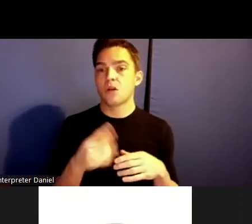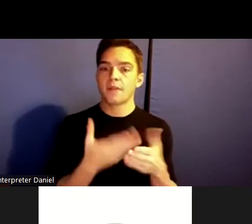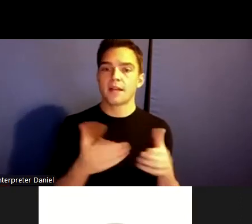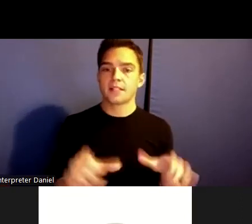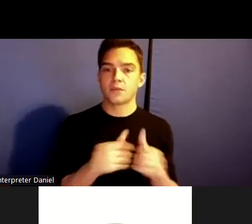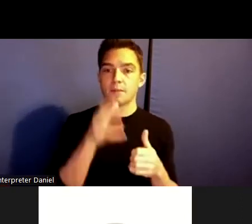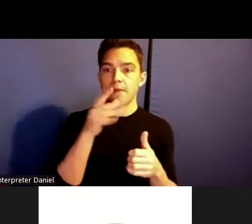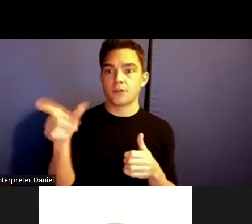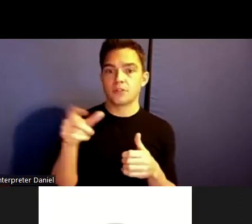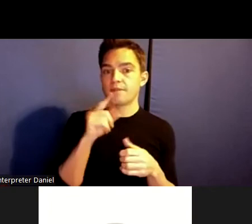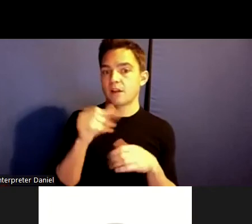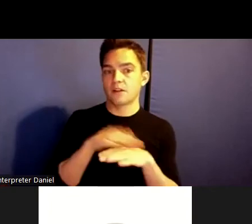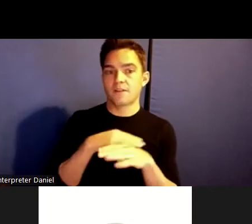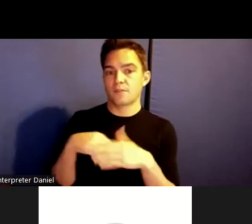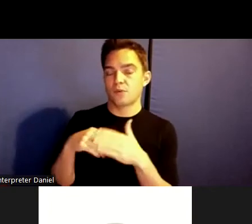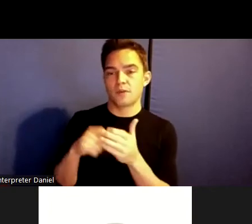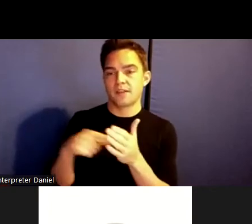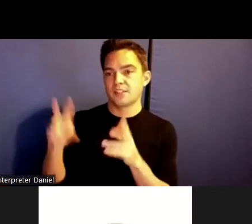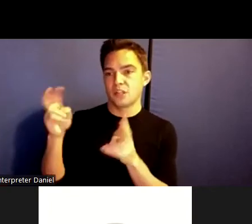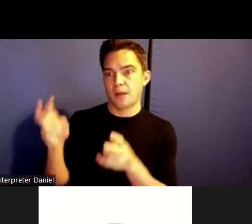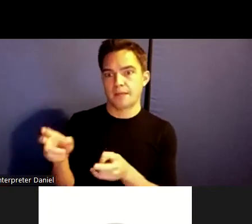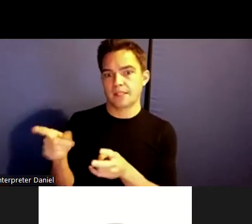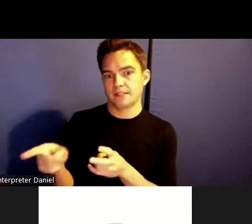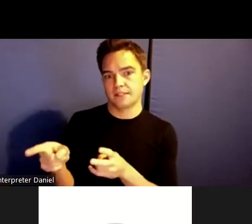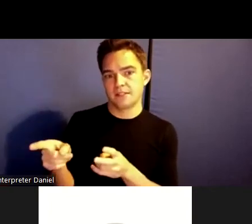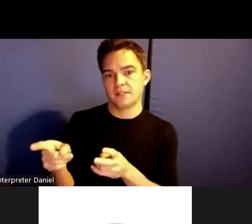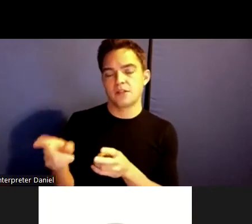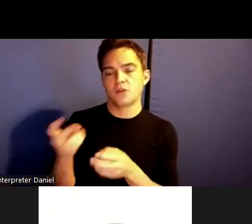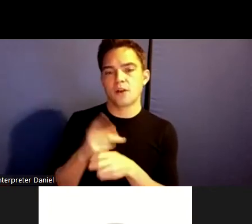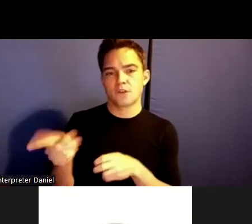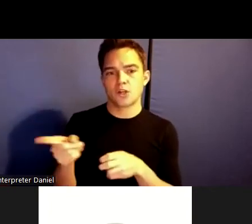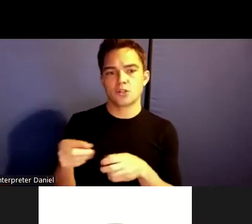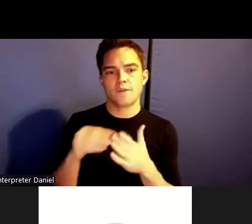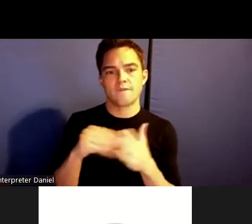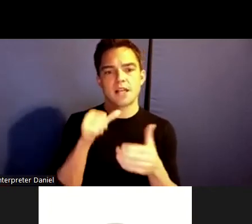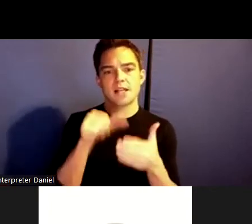uncomfortable with this topic, was really hard for her to fill out a letter of intent herself.